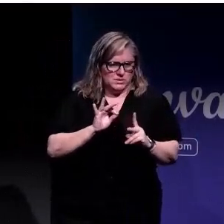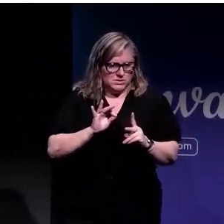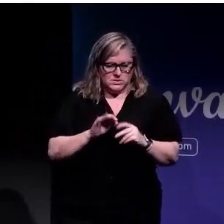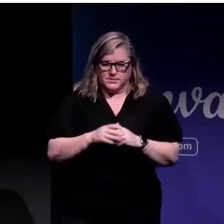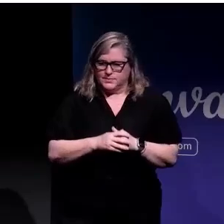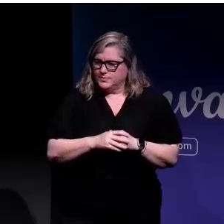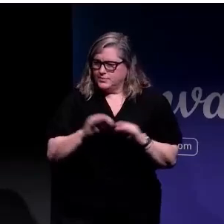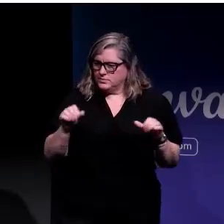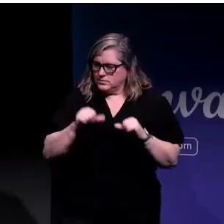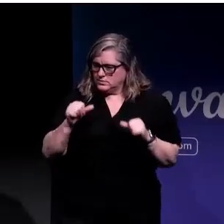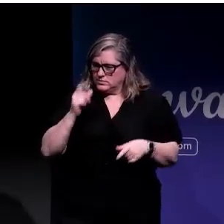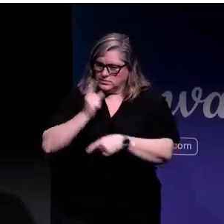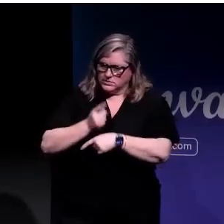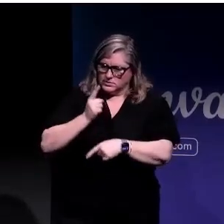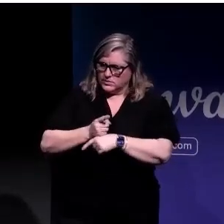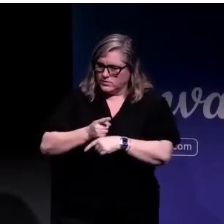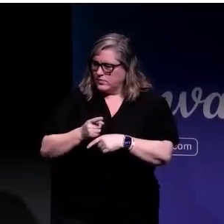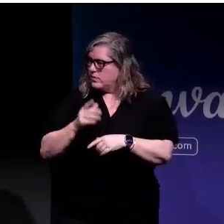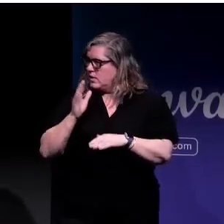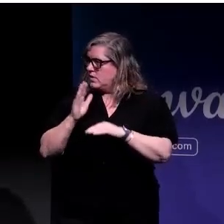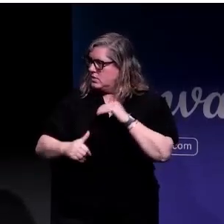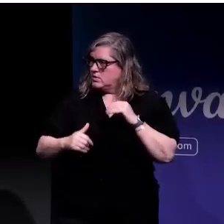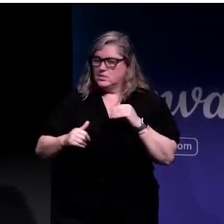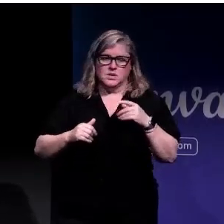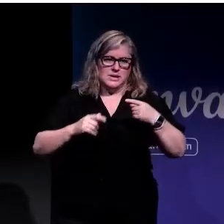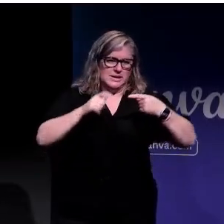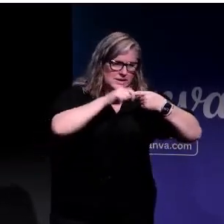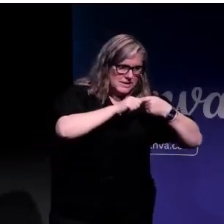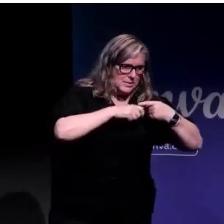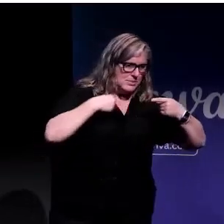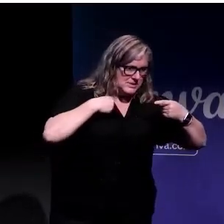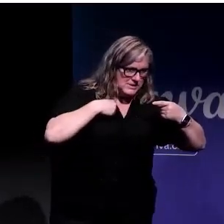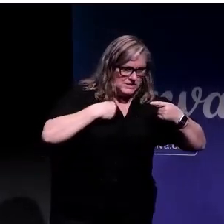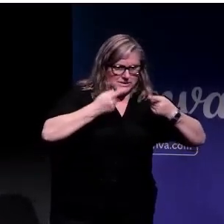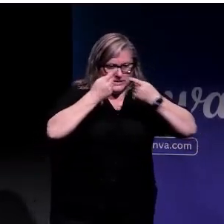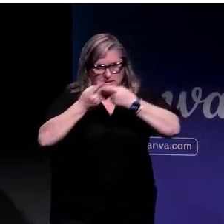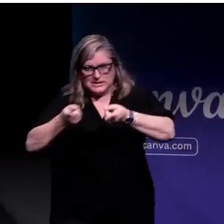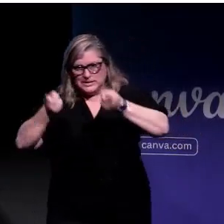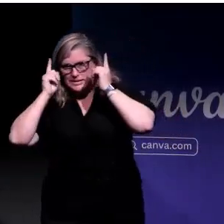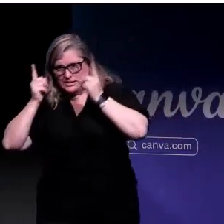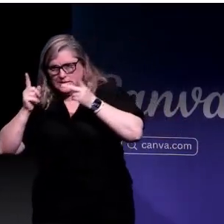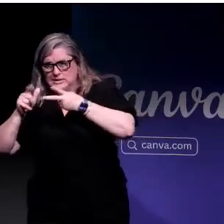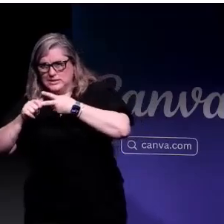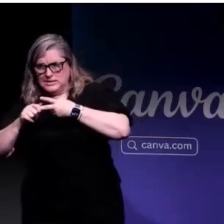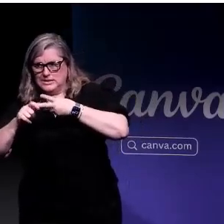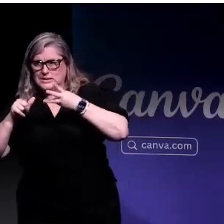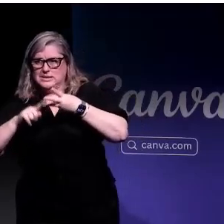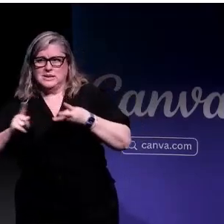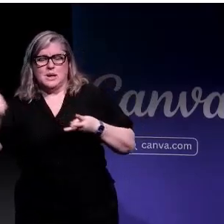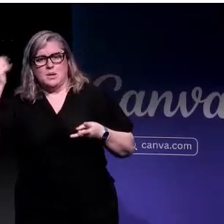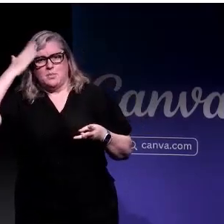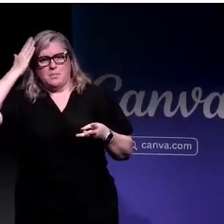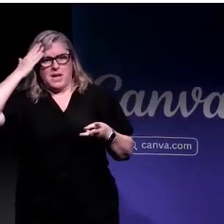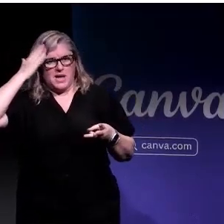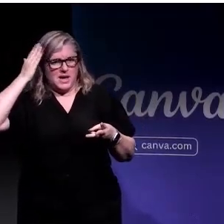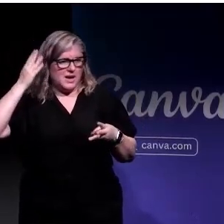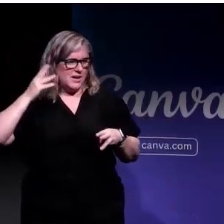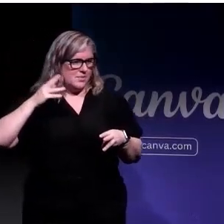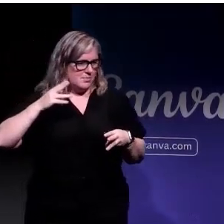Okay, so I've talked about academic hat, industry hat, haven't mentioned mum hat. Don't worry, cranky mum hat is not here.